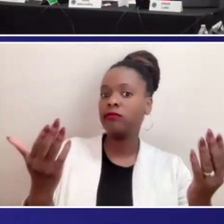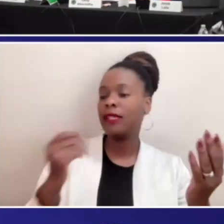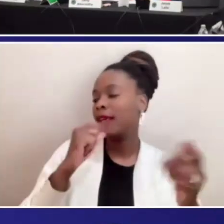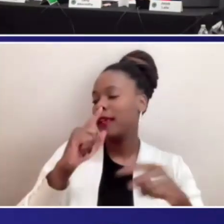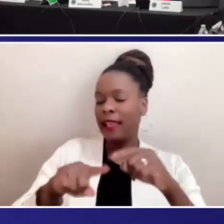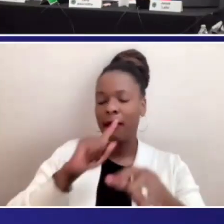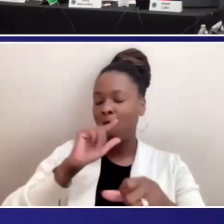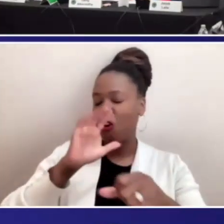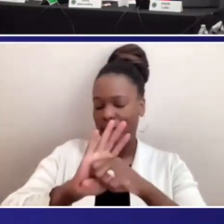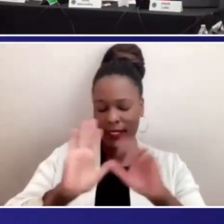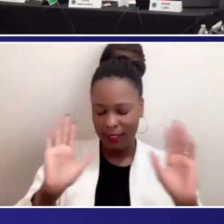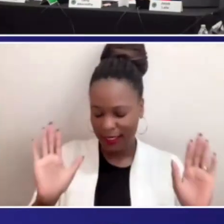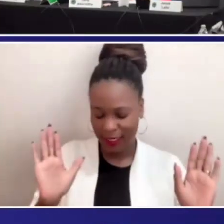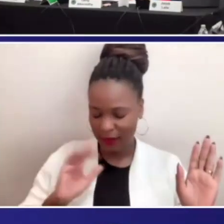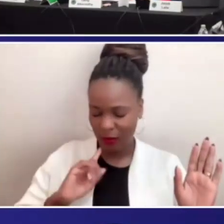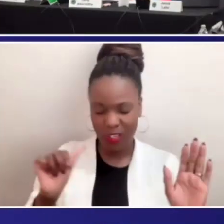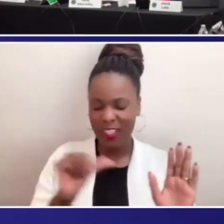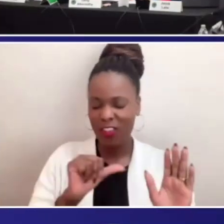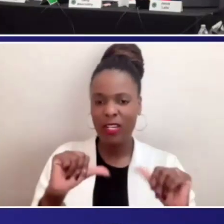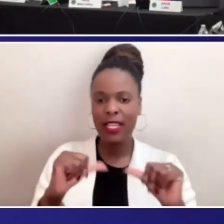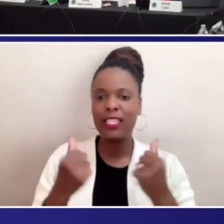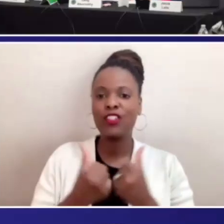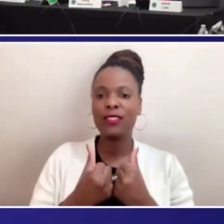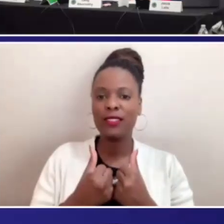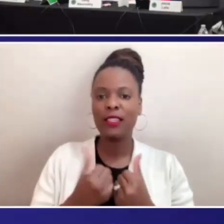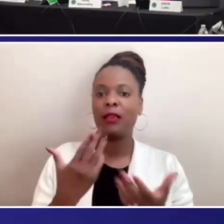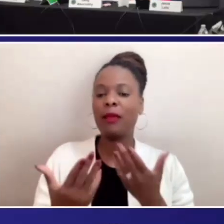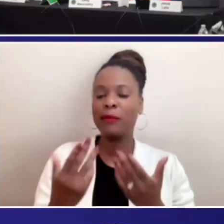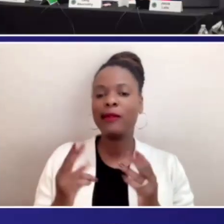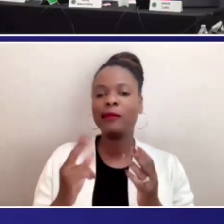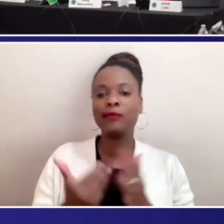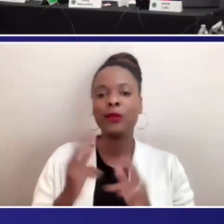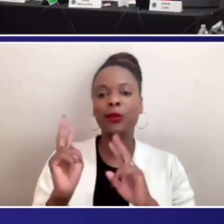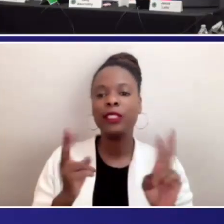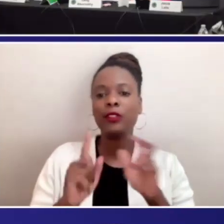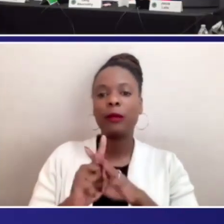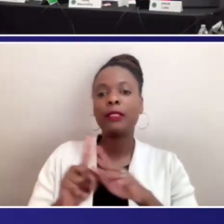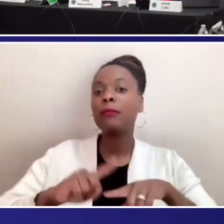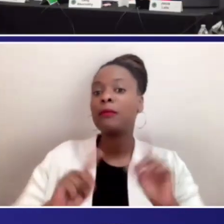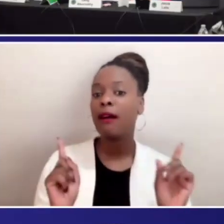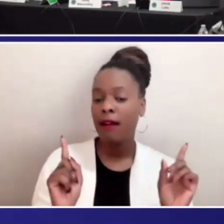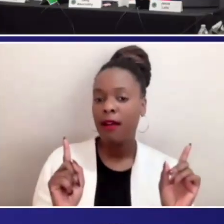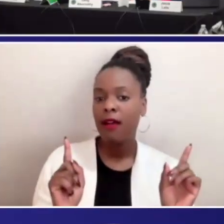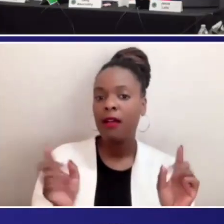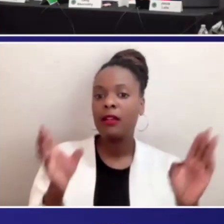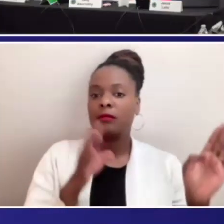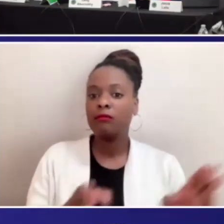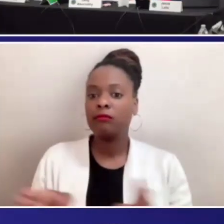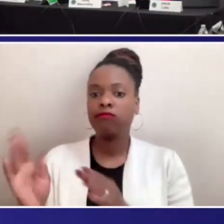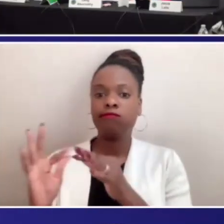any other, any other agency in case a new issue comes up, but essentially we're, we're joined at the hip through the